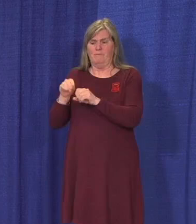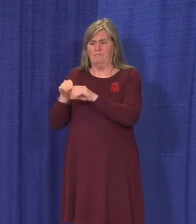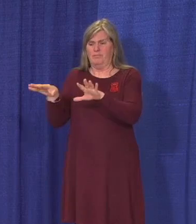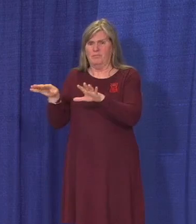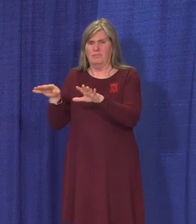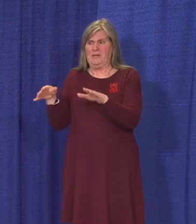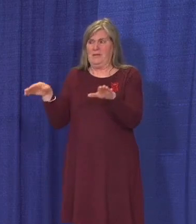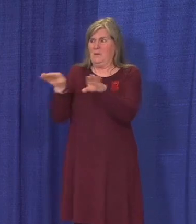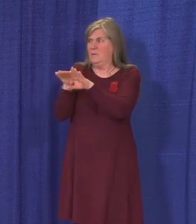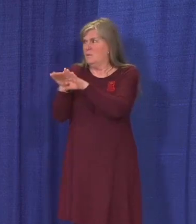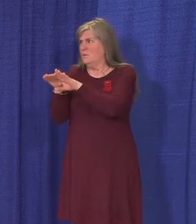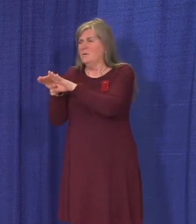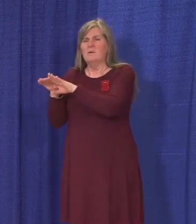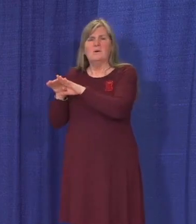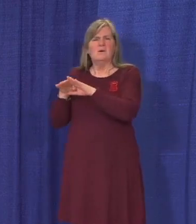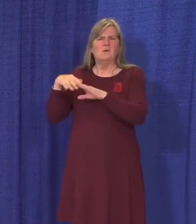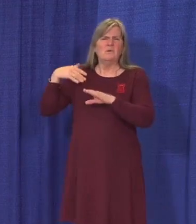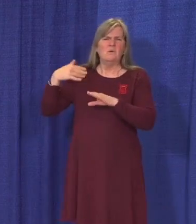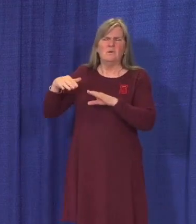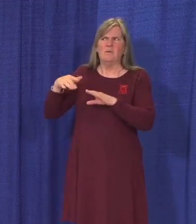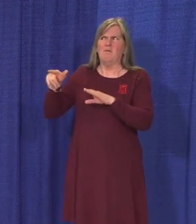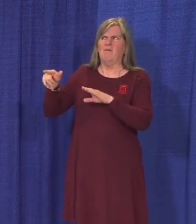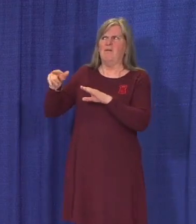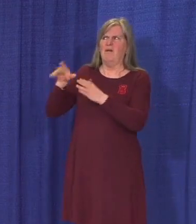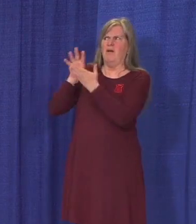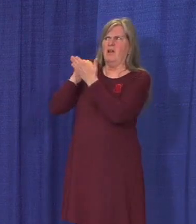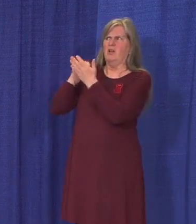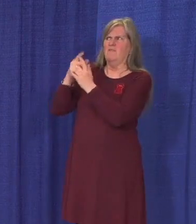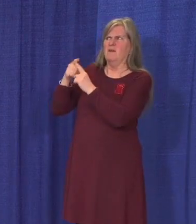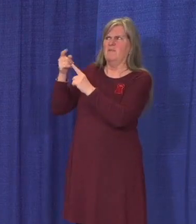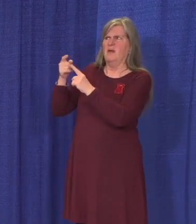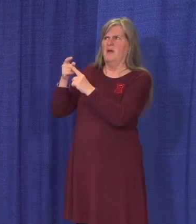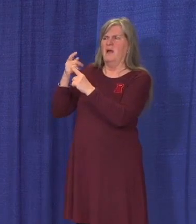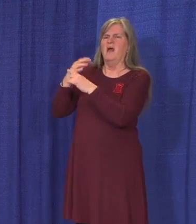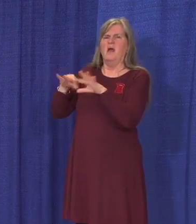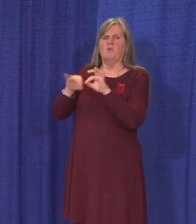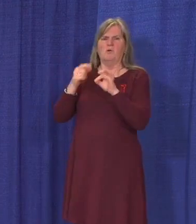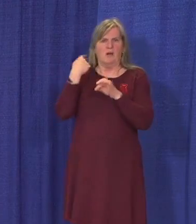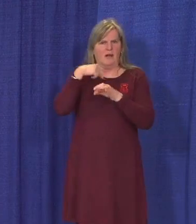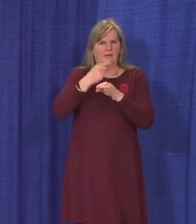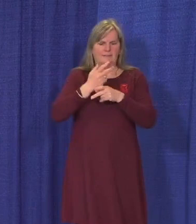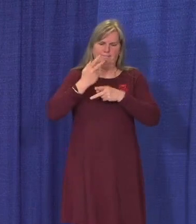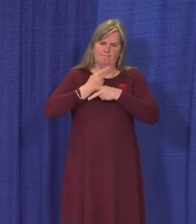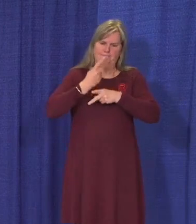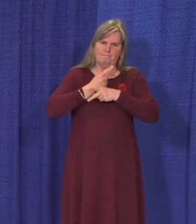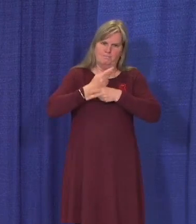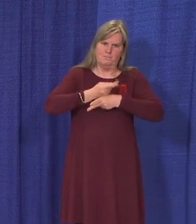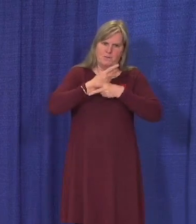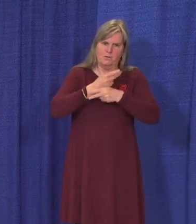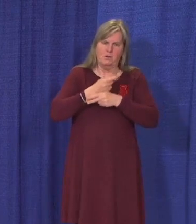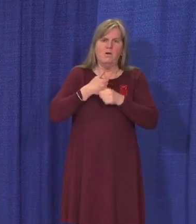closest neighbours and our hearts go out to our friends and family in the Northwest